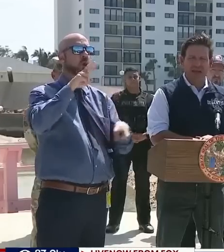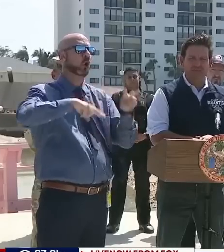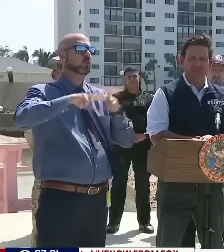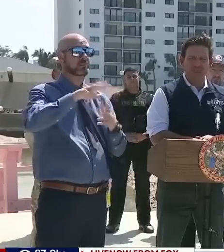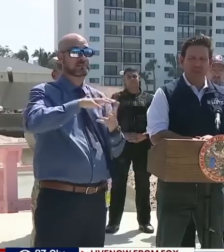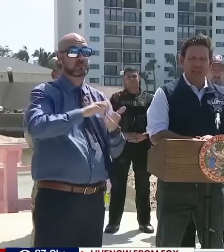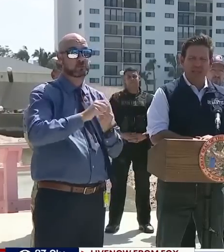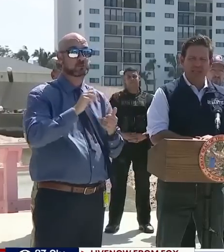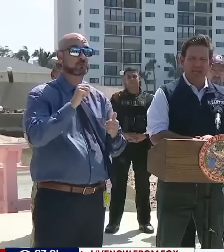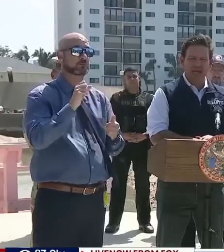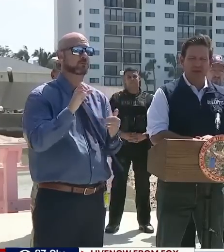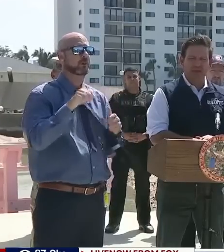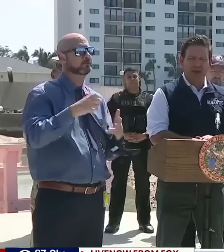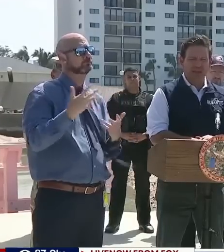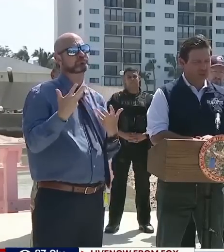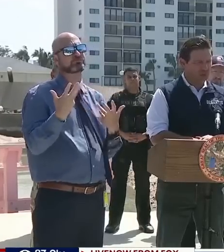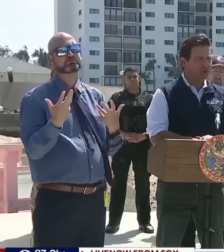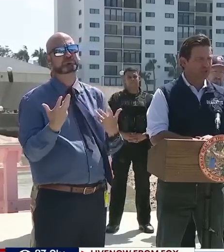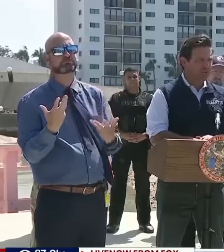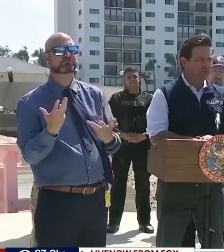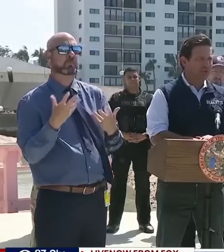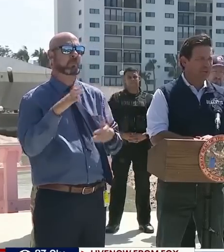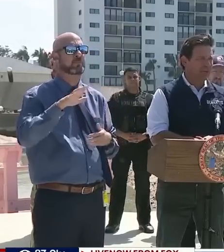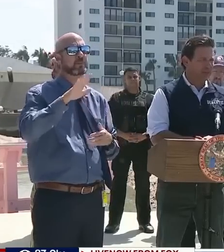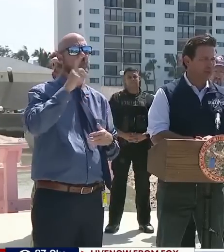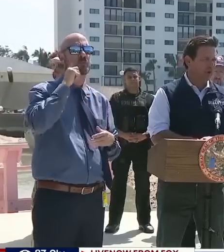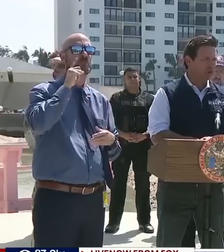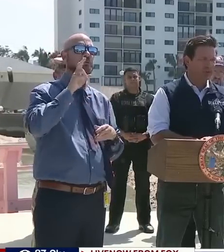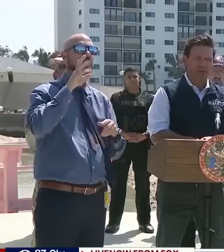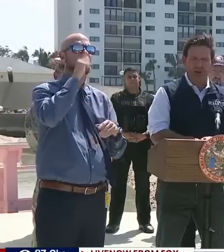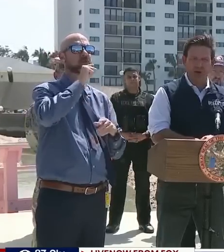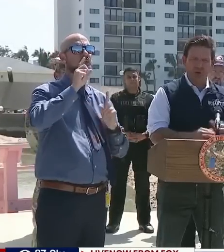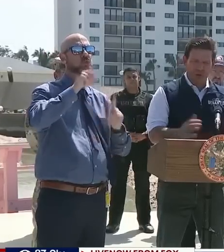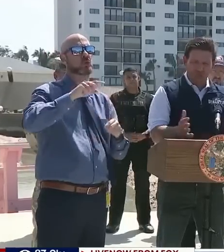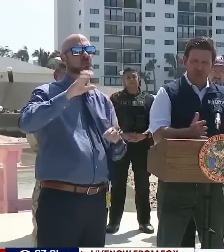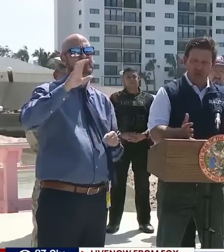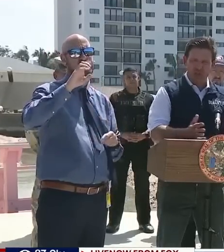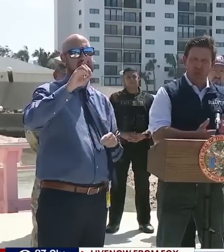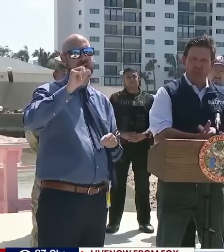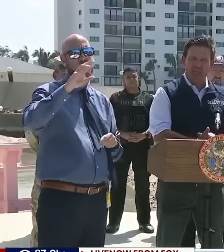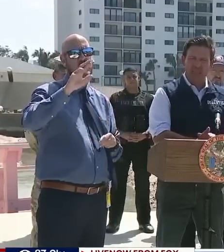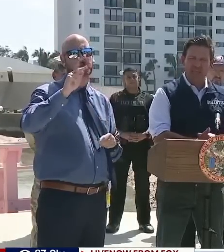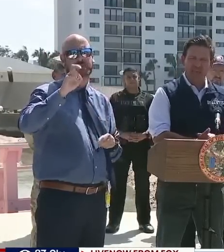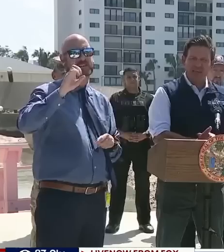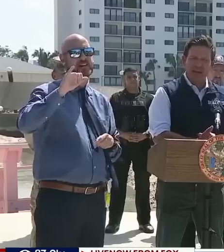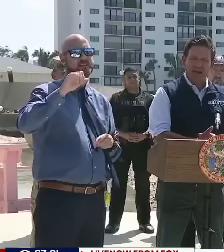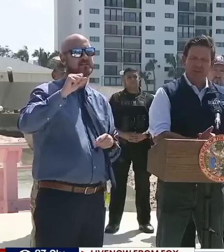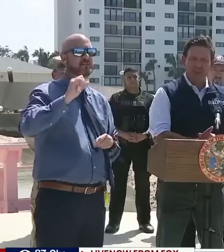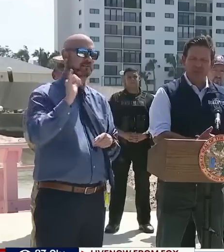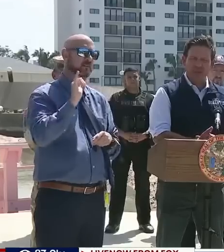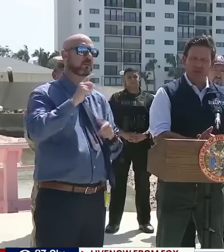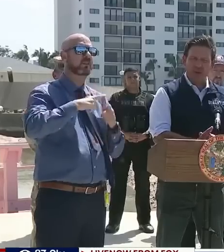we are going to be in route to the Big Bend uh, we're going to survey damage, uh, likely and, um, and uh, I guess we're